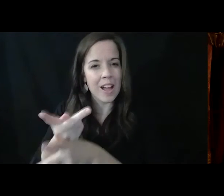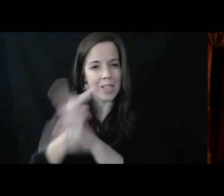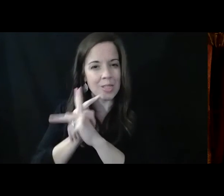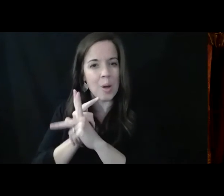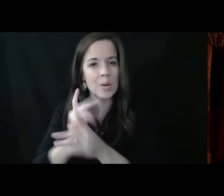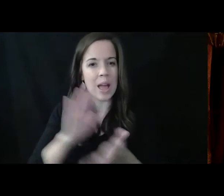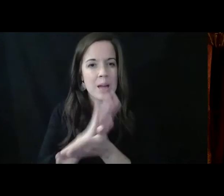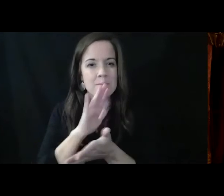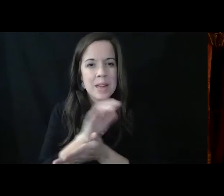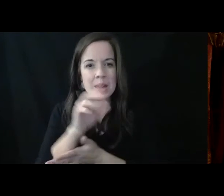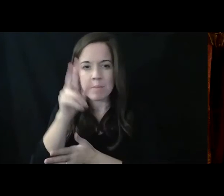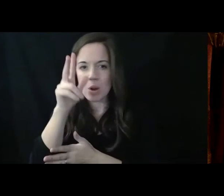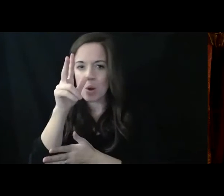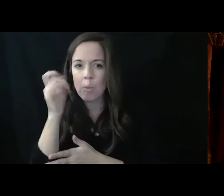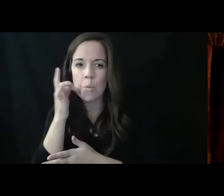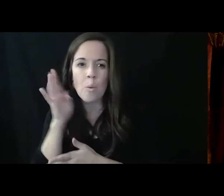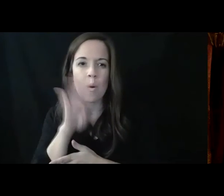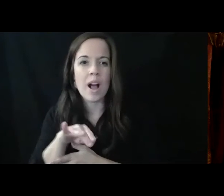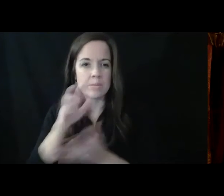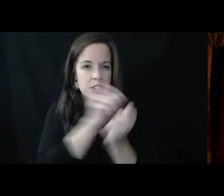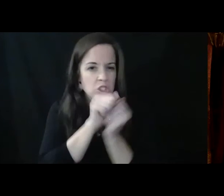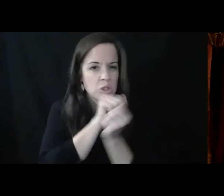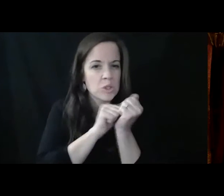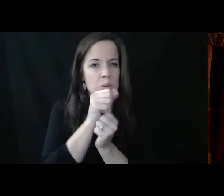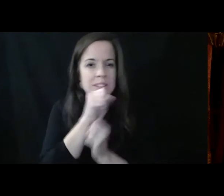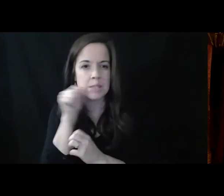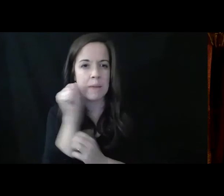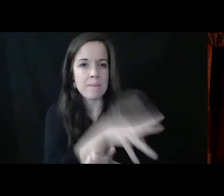home from what it chewed and spat back out of your own // and it stings you if you get